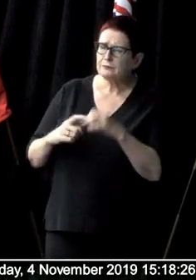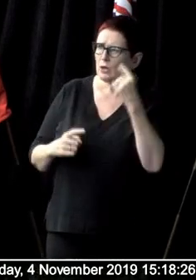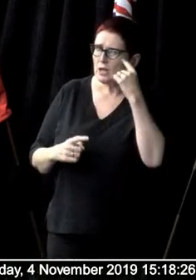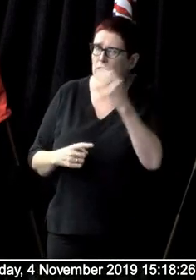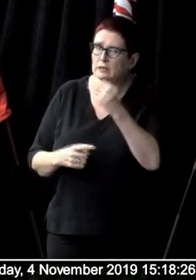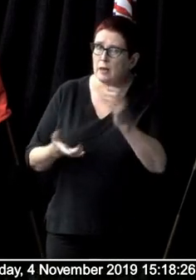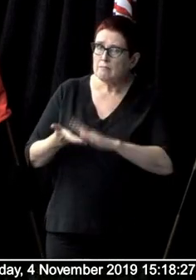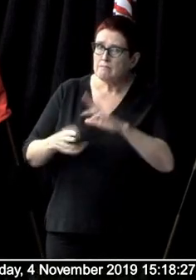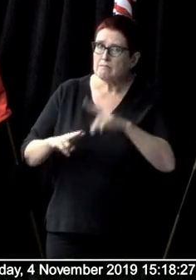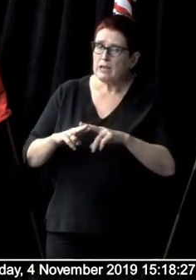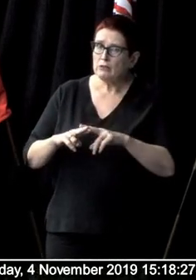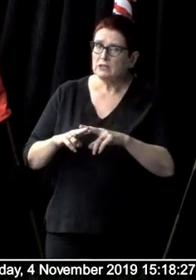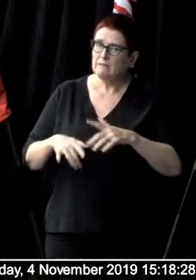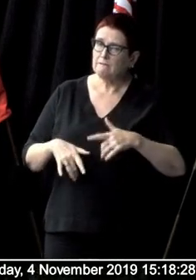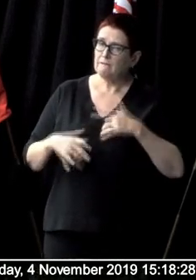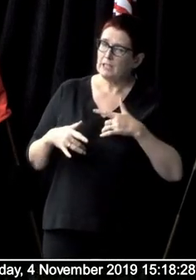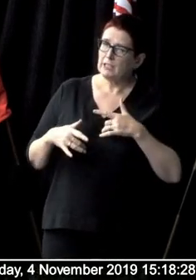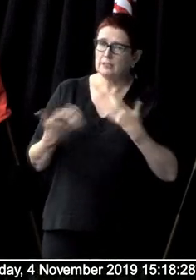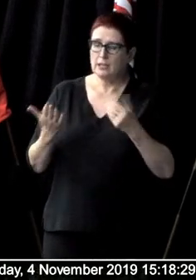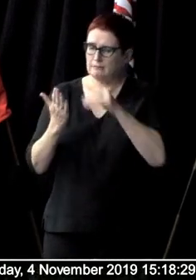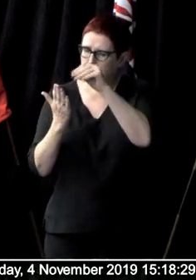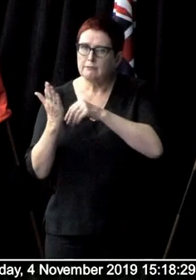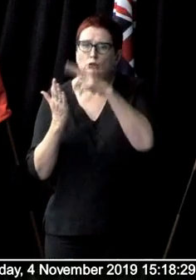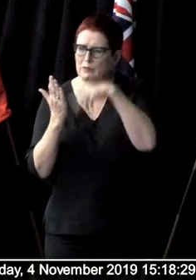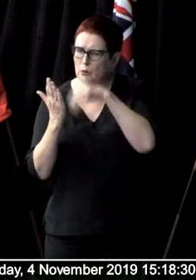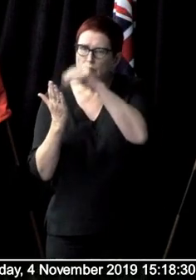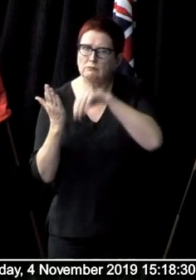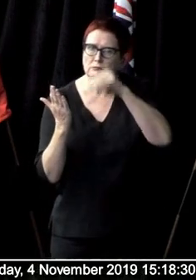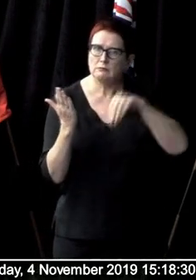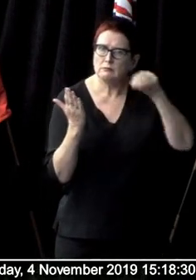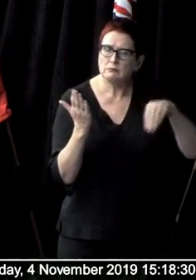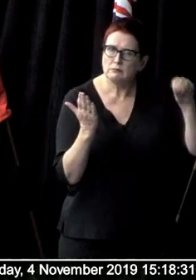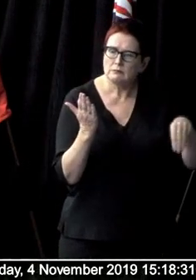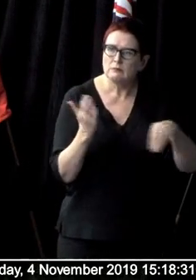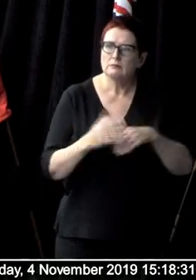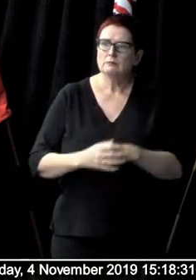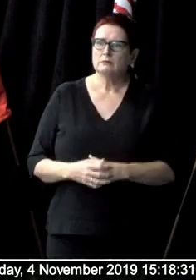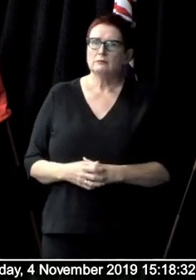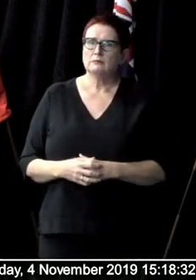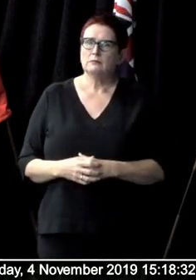written up to evade legal liability or present the most favourable version to